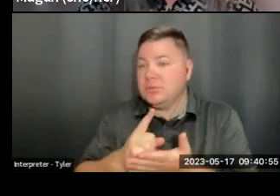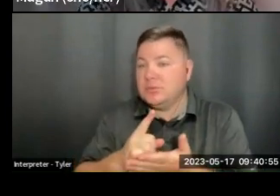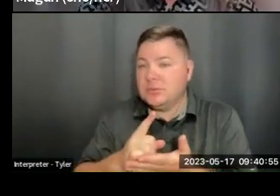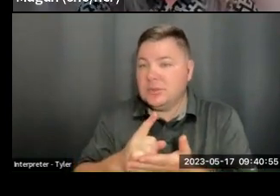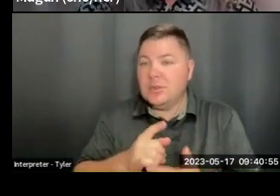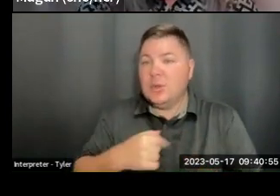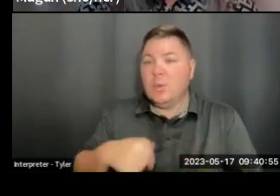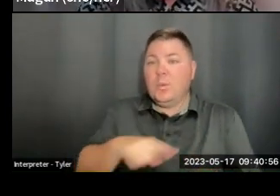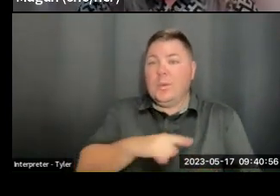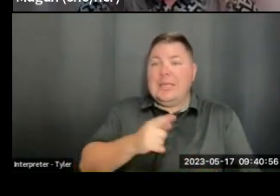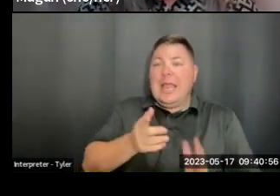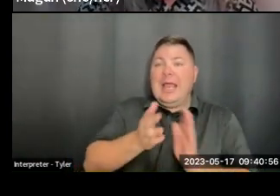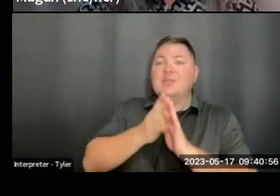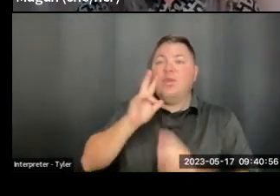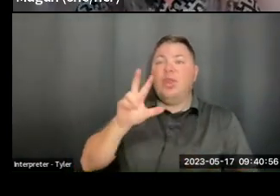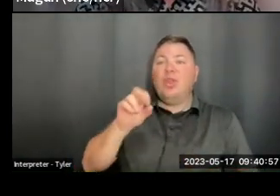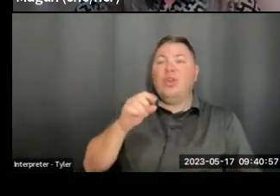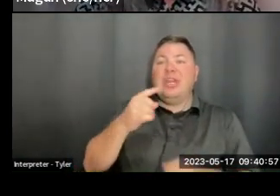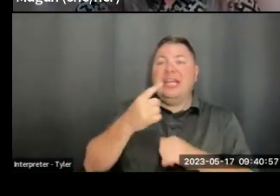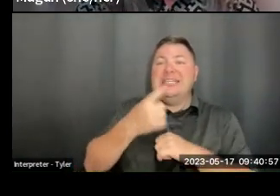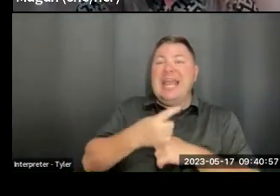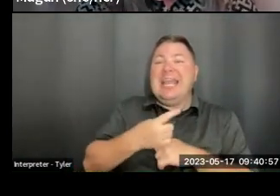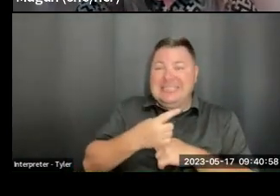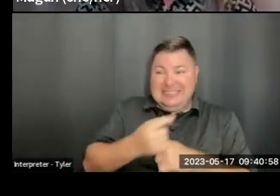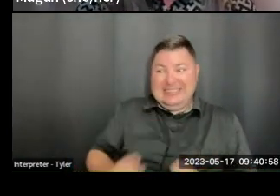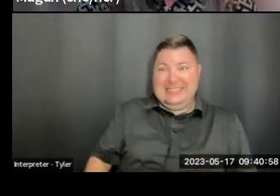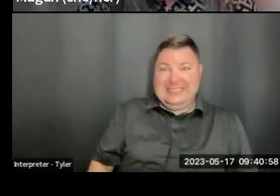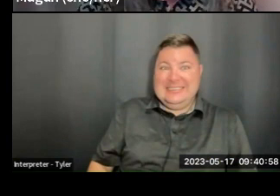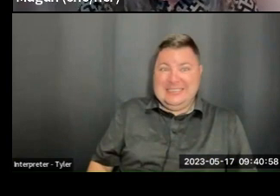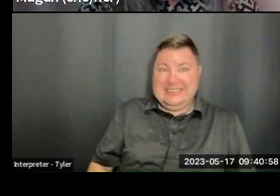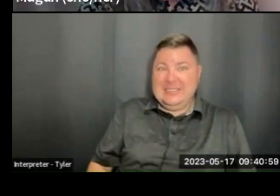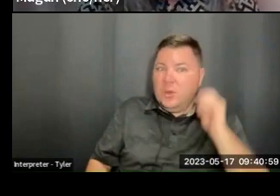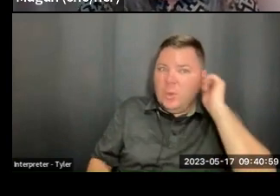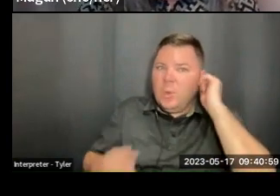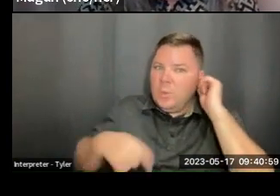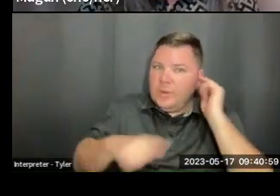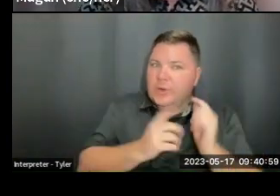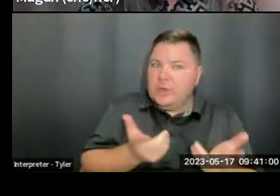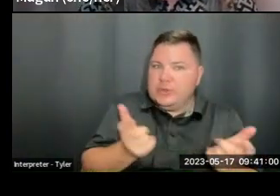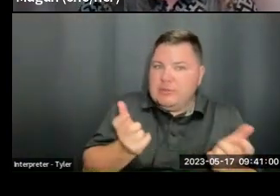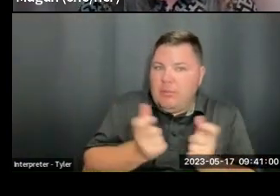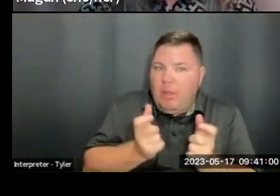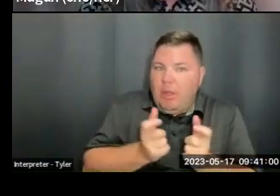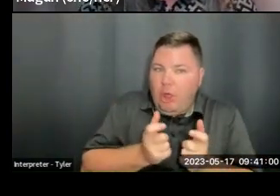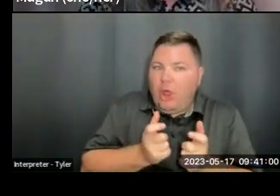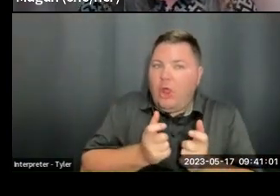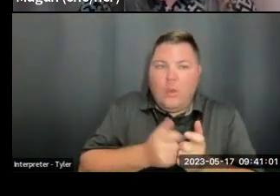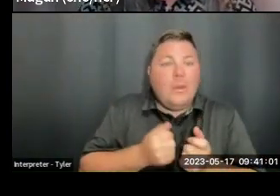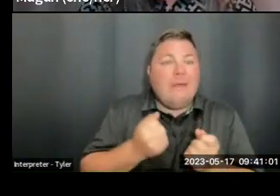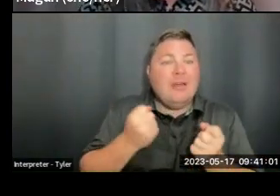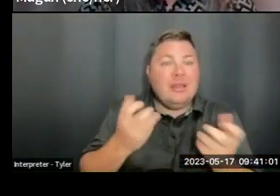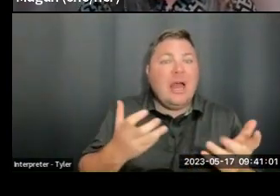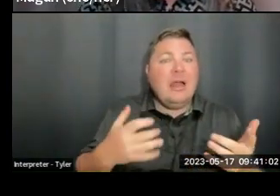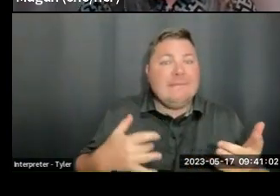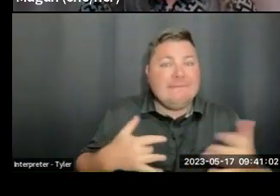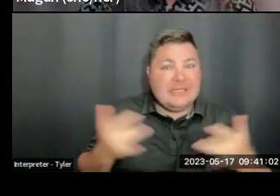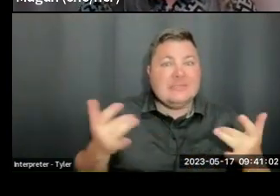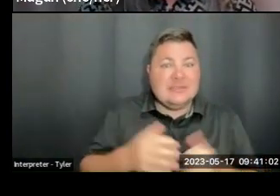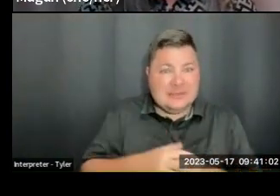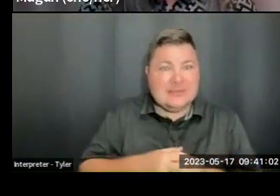I know that at DEAF, Inc. , it's 48 hours. We ask for 30 days. We are small.